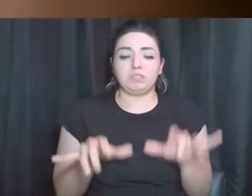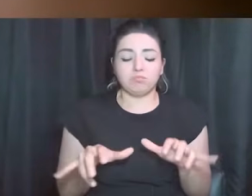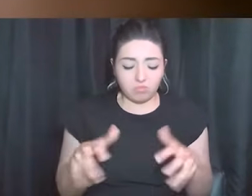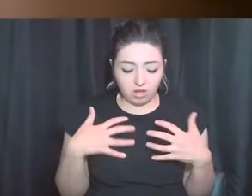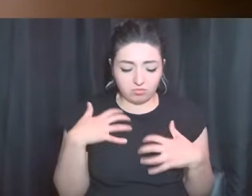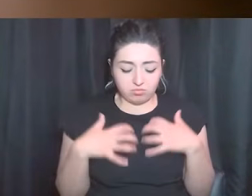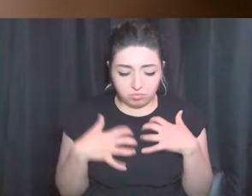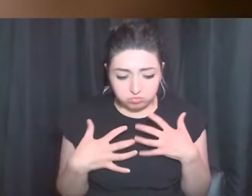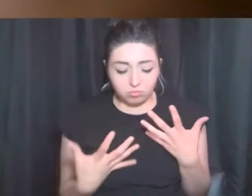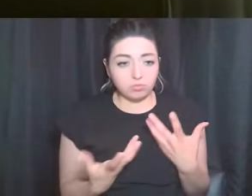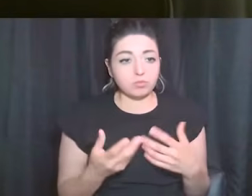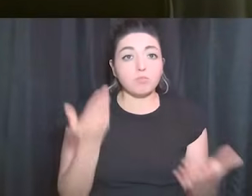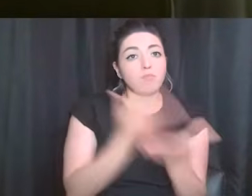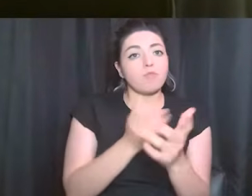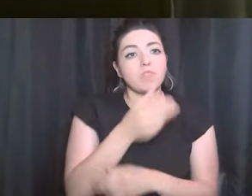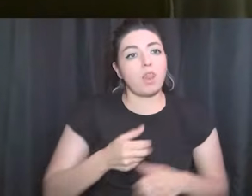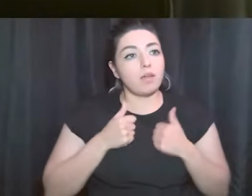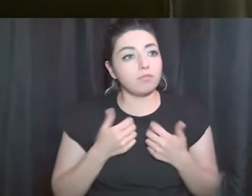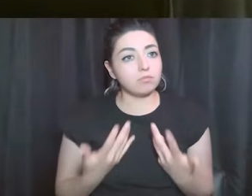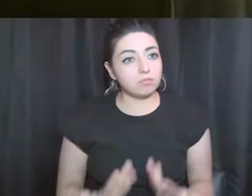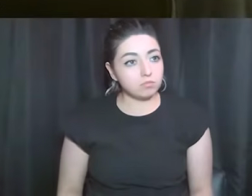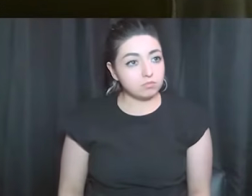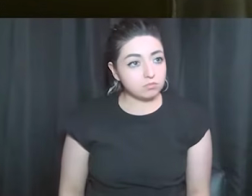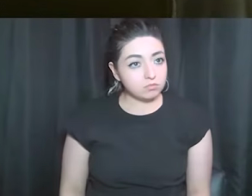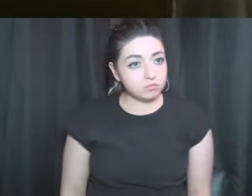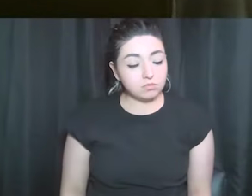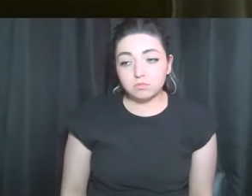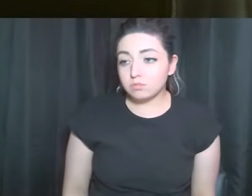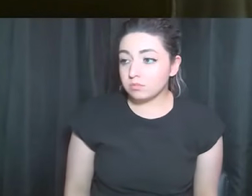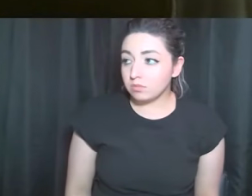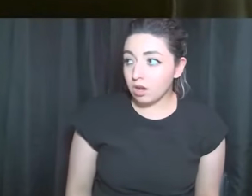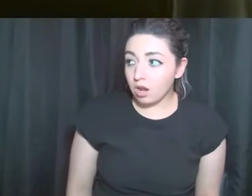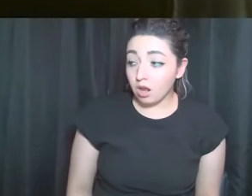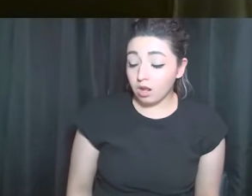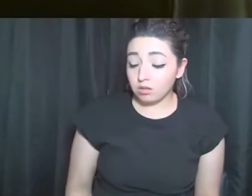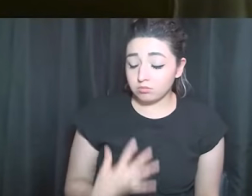To use my lack of externalizing as proof that I wasn't alive. Damn.